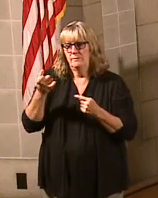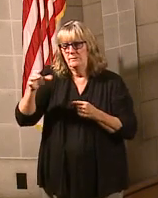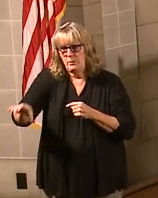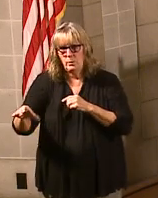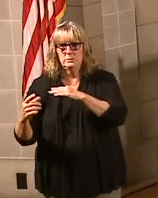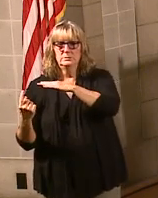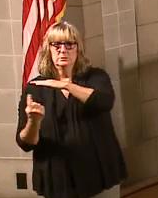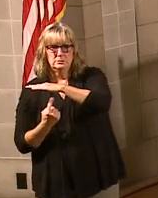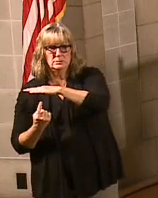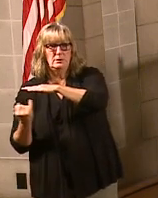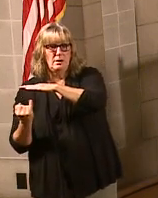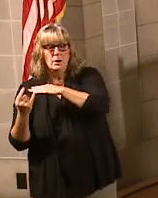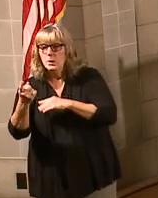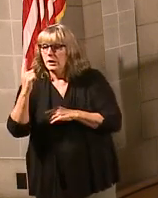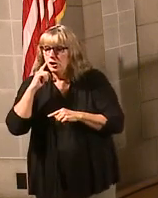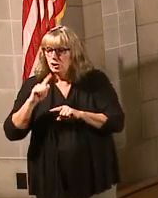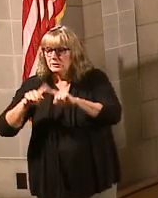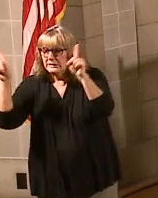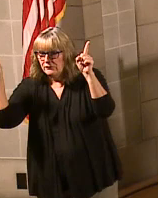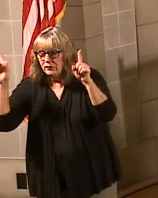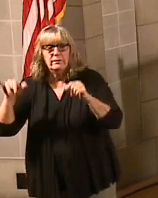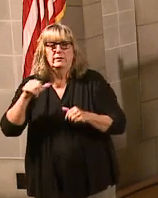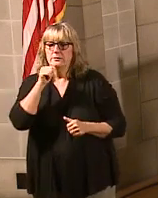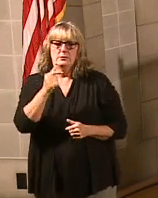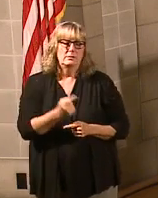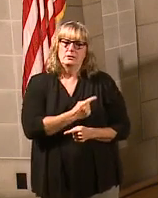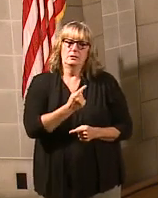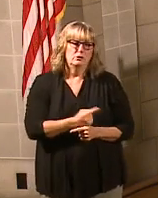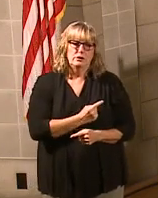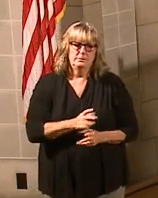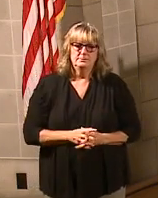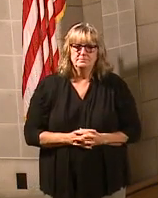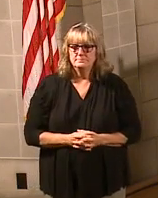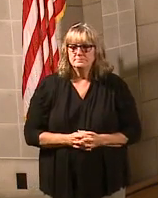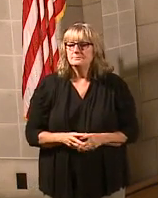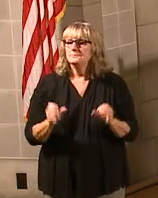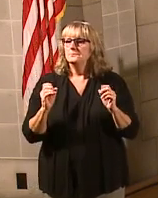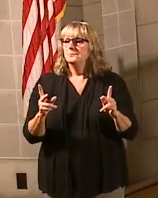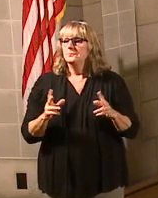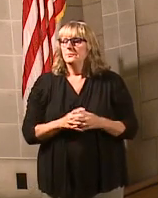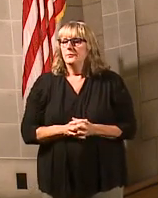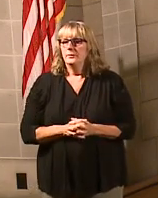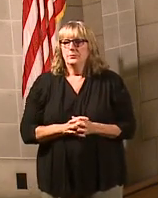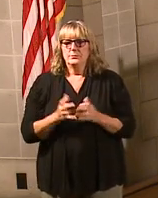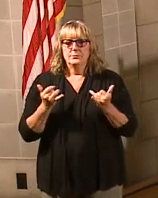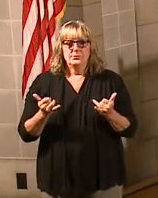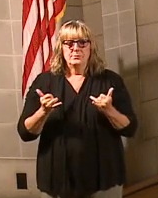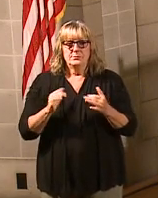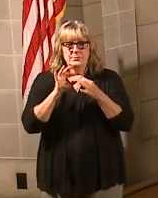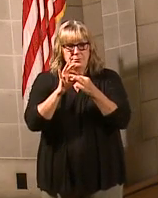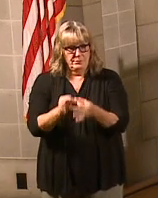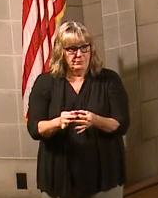DIRECTOR HAS TO COME THROUGH THE STATE TO BE ABLE TO GET ANYBODY QUARANTINED OR JIET.